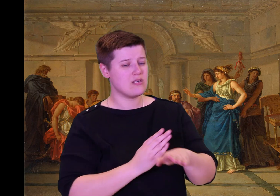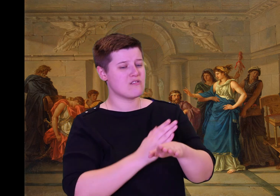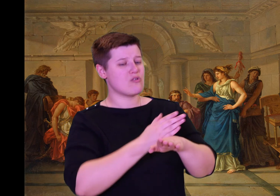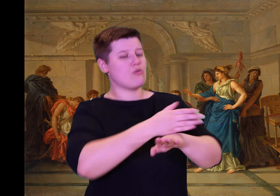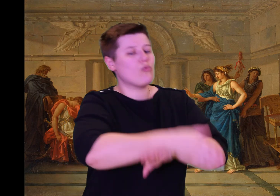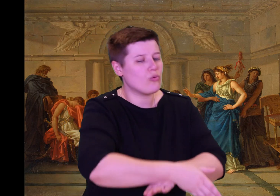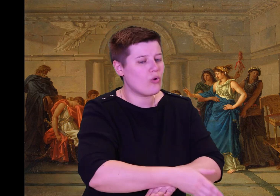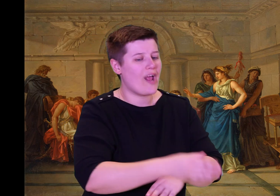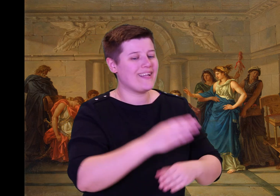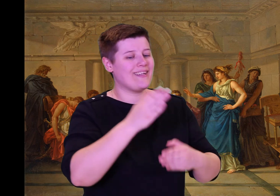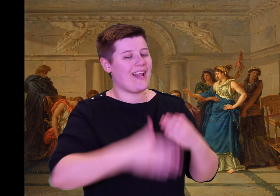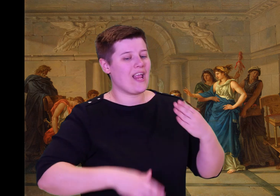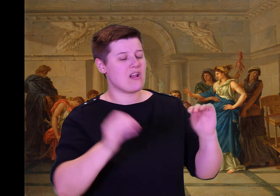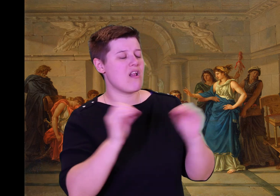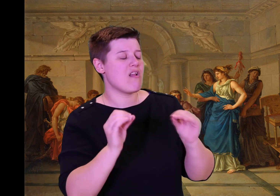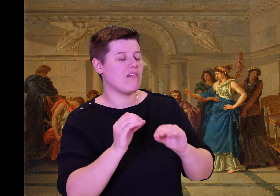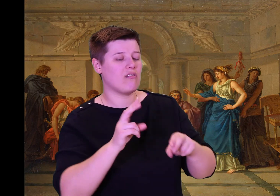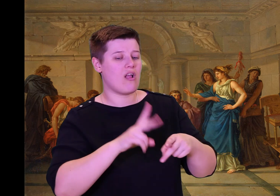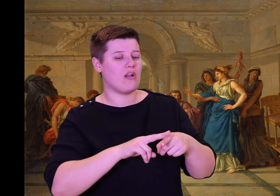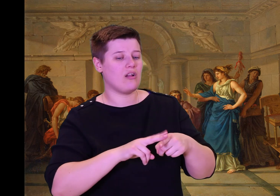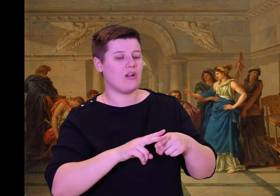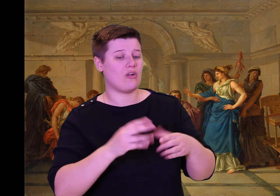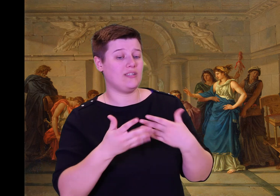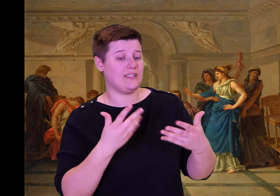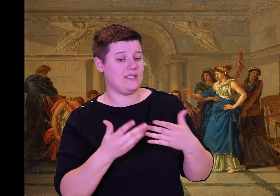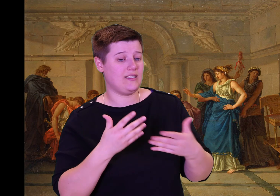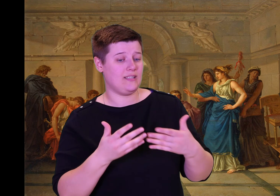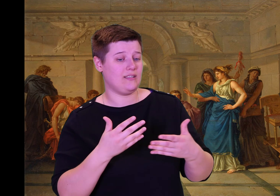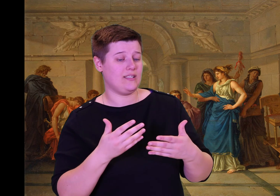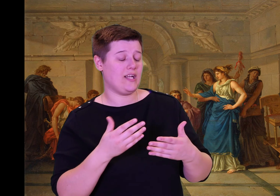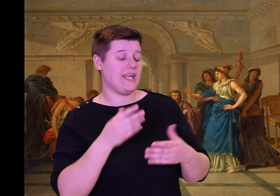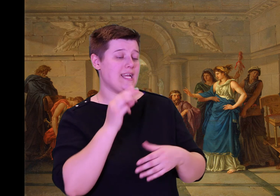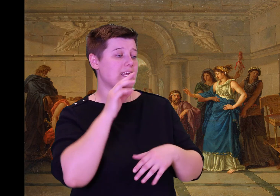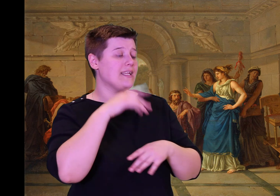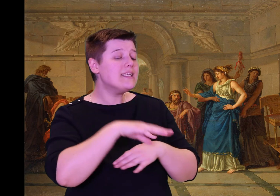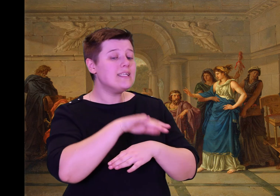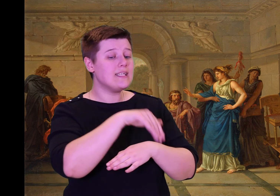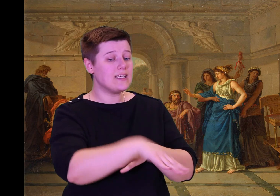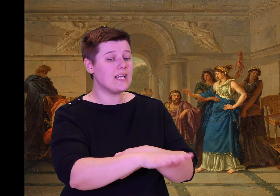But on the journey back, they wronged Athena. She roused the wind and surging